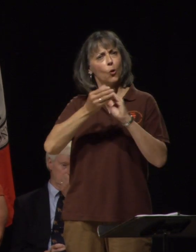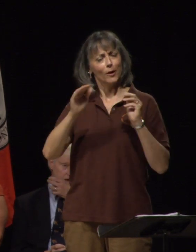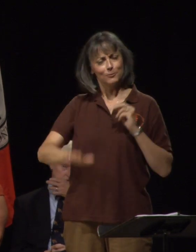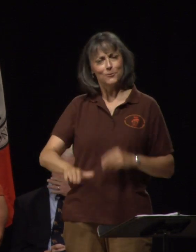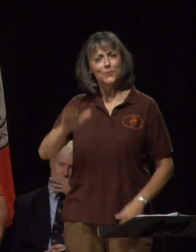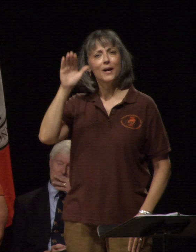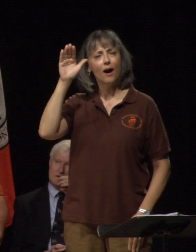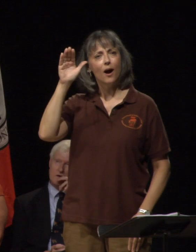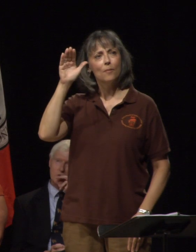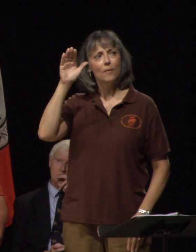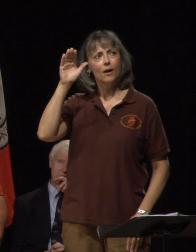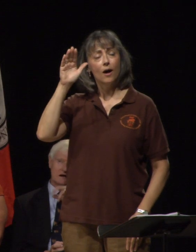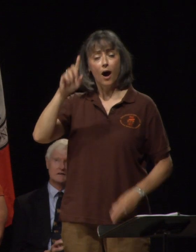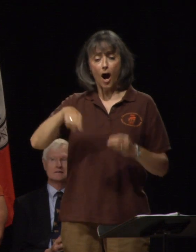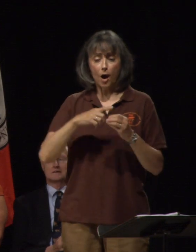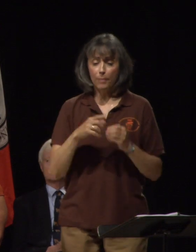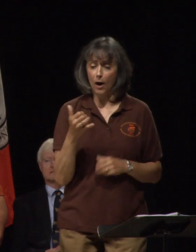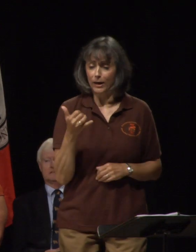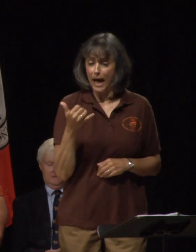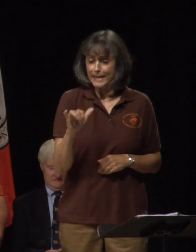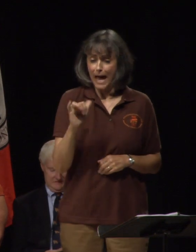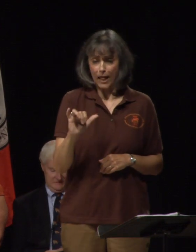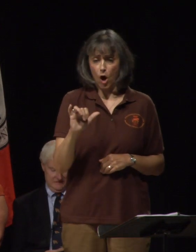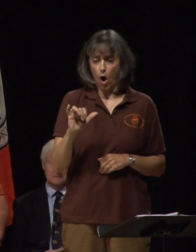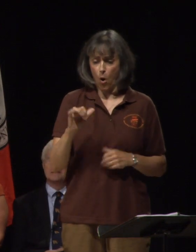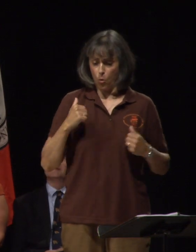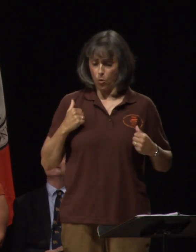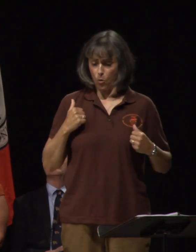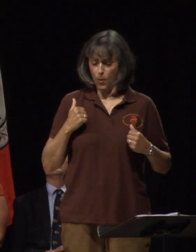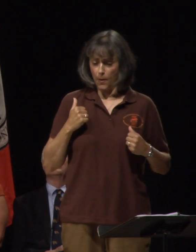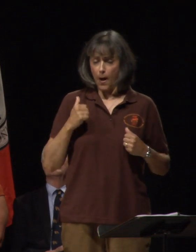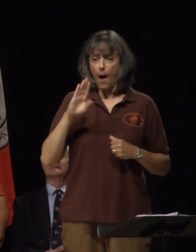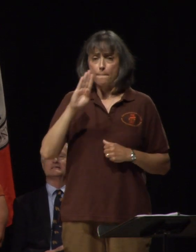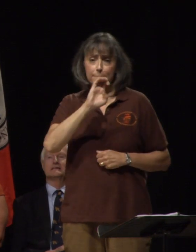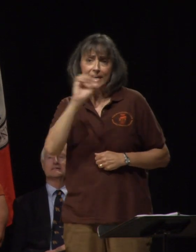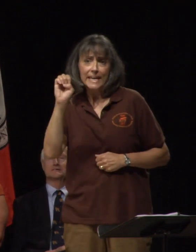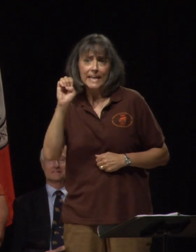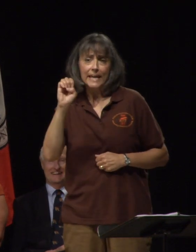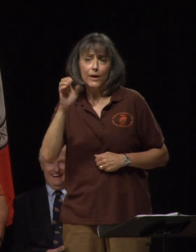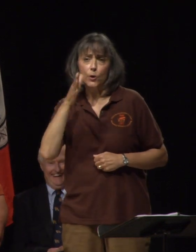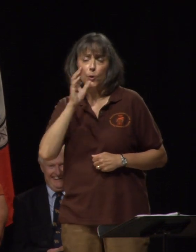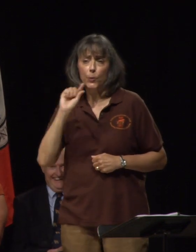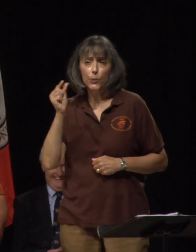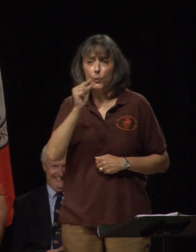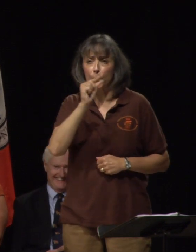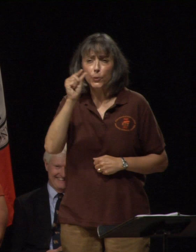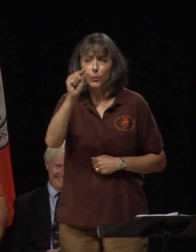ABOUT A BRAVE LITTLE YELLOW JACKET WHO FLEW INTO A JUNGLE OF TIGERS SO THANK YOU FOR BEING